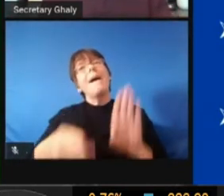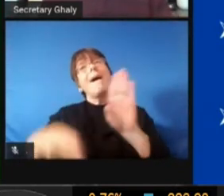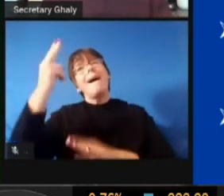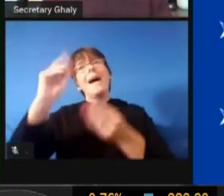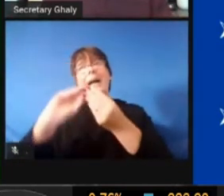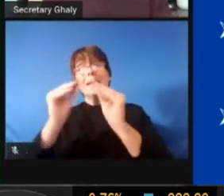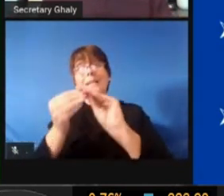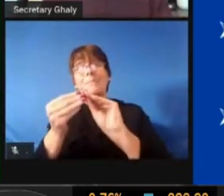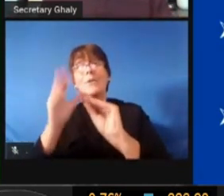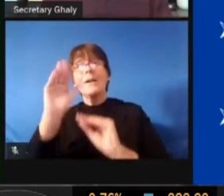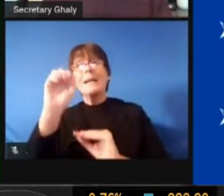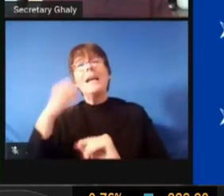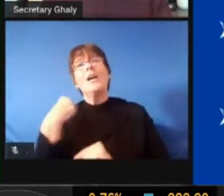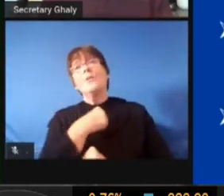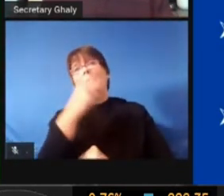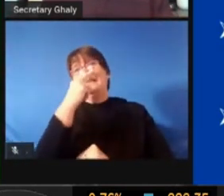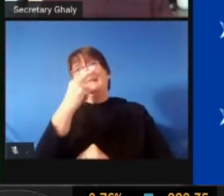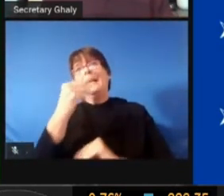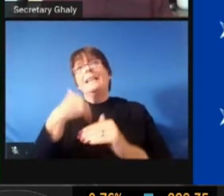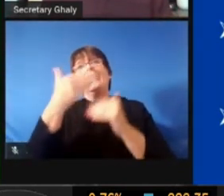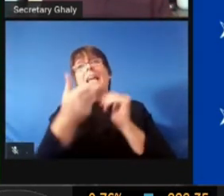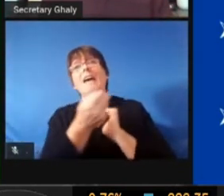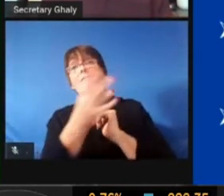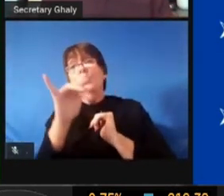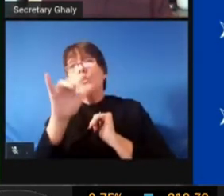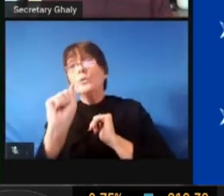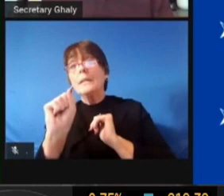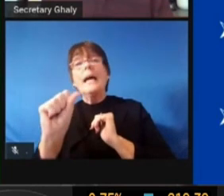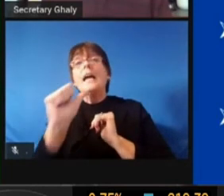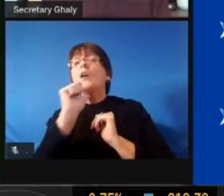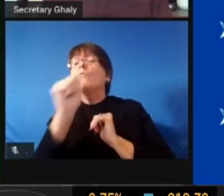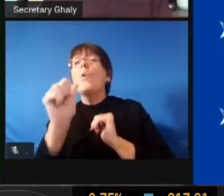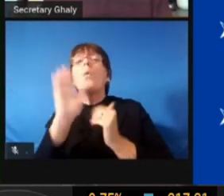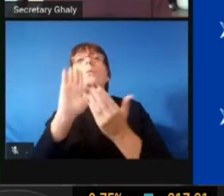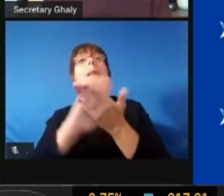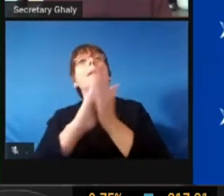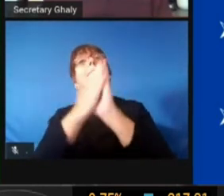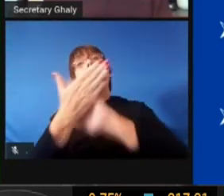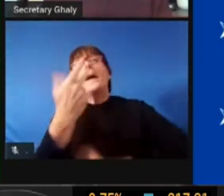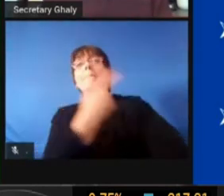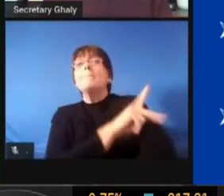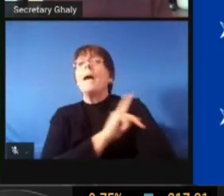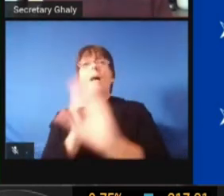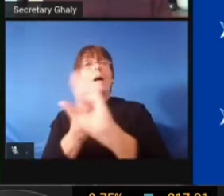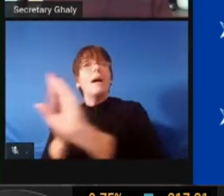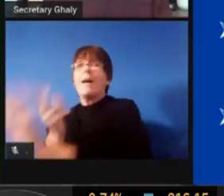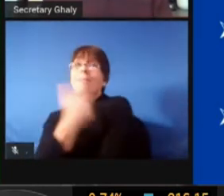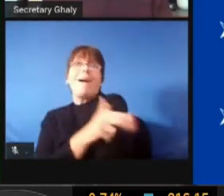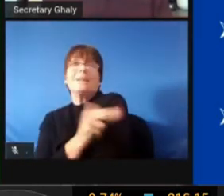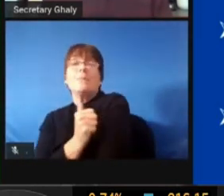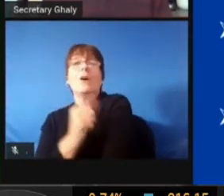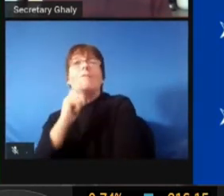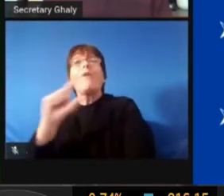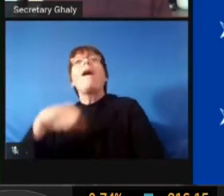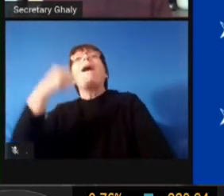, WHICH REPRESENTS 31.6% INCREASE OVER THE PAST 14 DAYS. THESE HIGHER NUMBER OF CASES